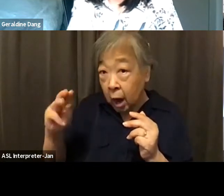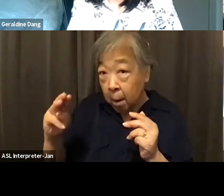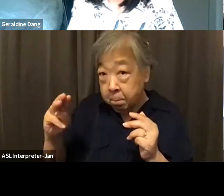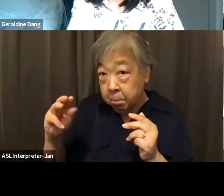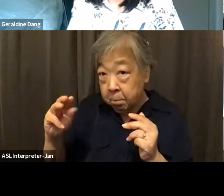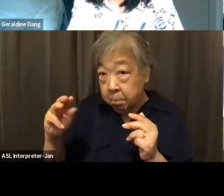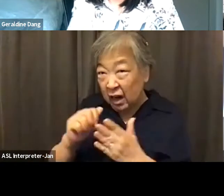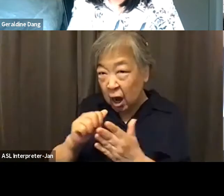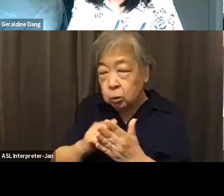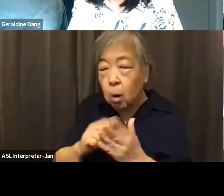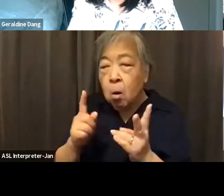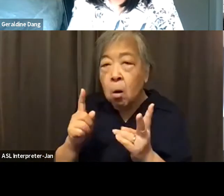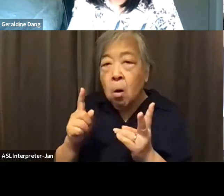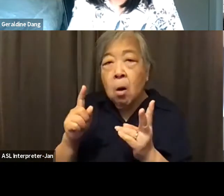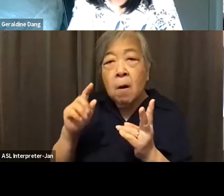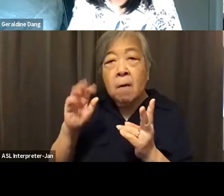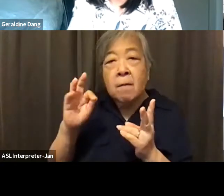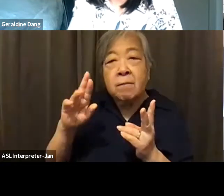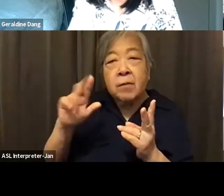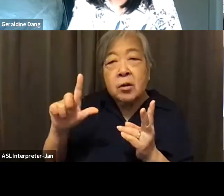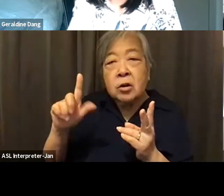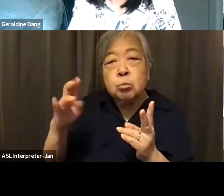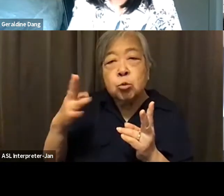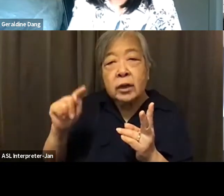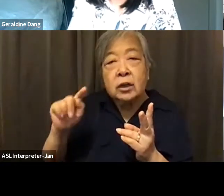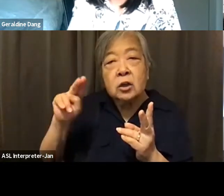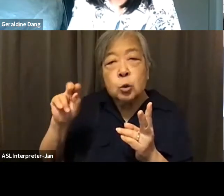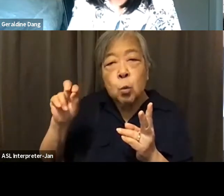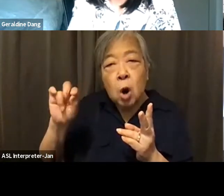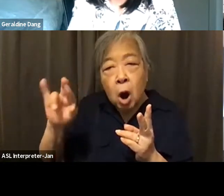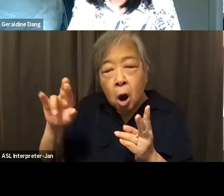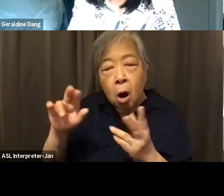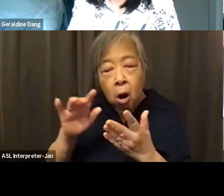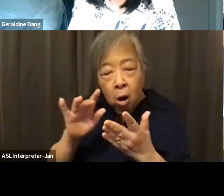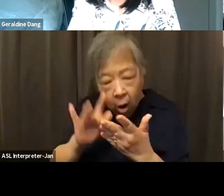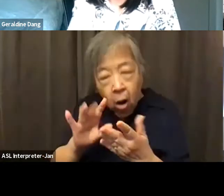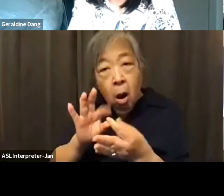I started reading through people's accounts and connecting with the people that ran this